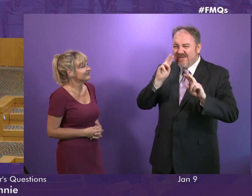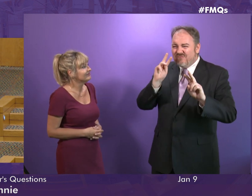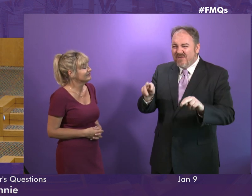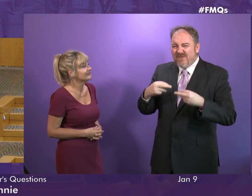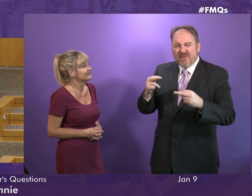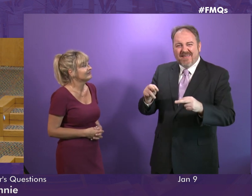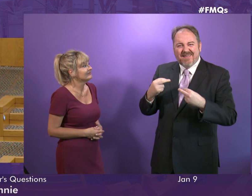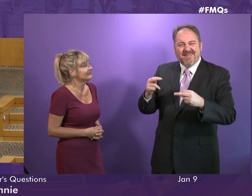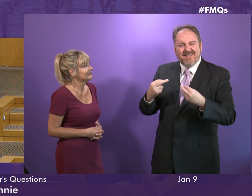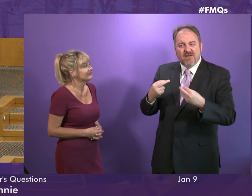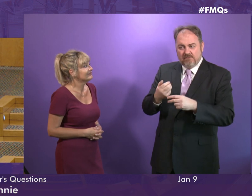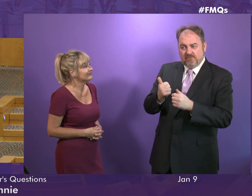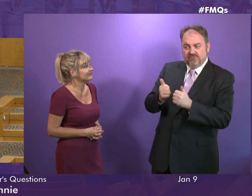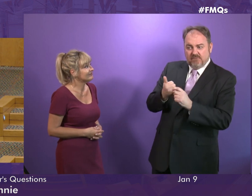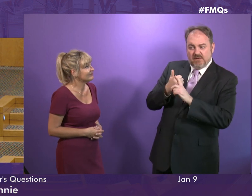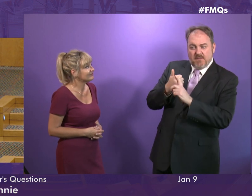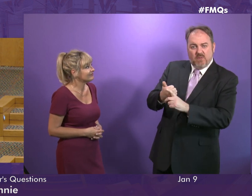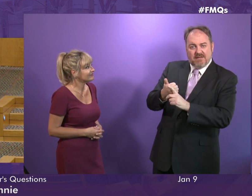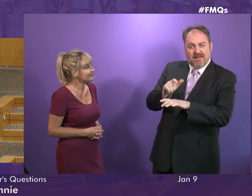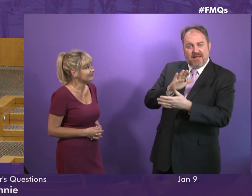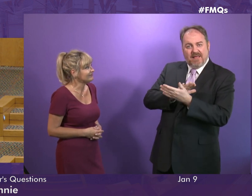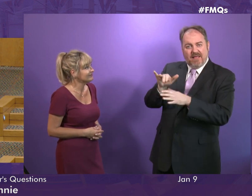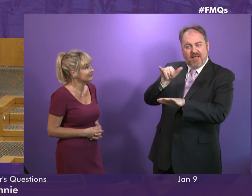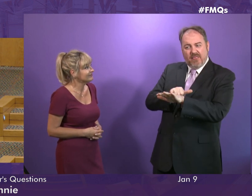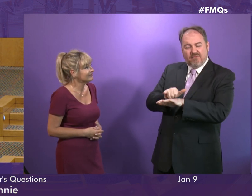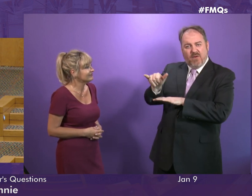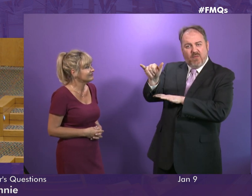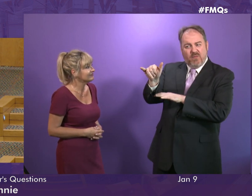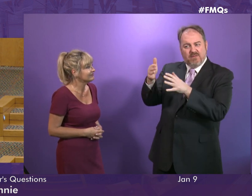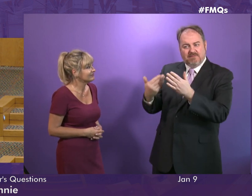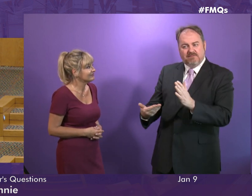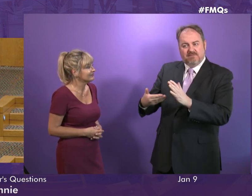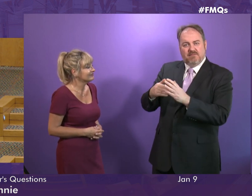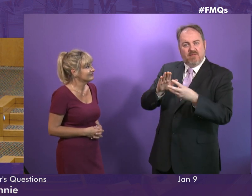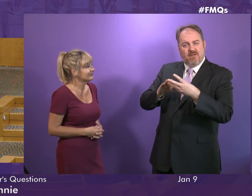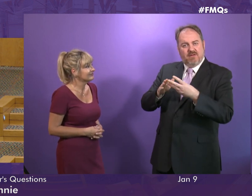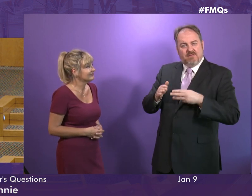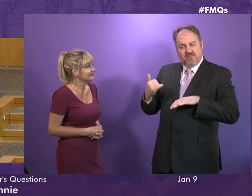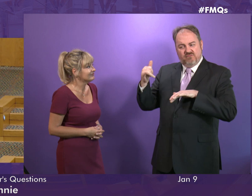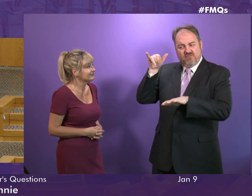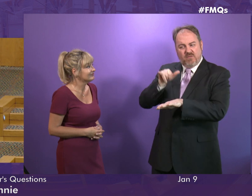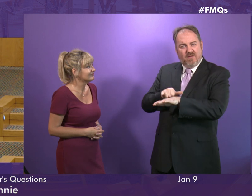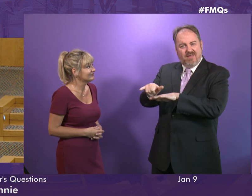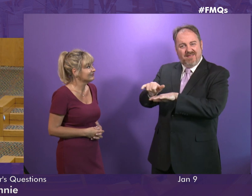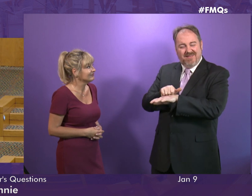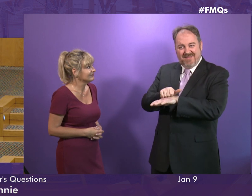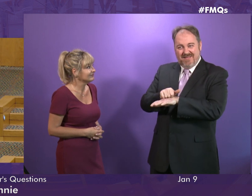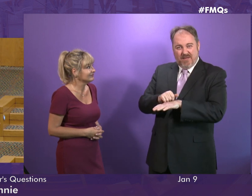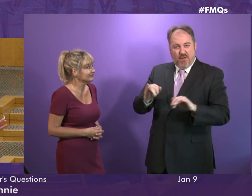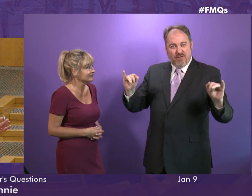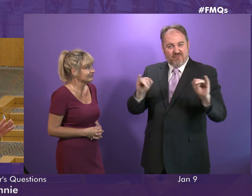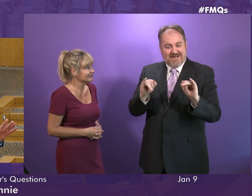for support for Heathrow expansion? This is urgent—it is a crisis right now. If her